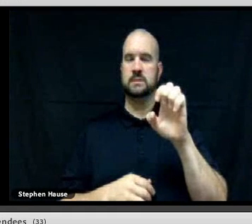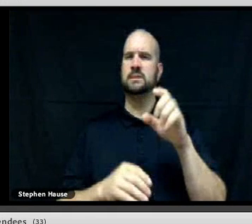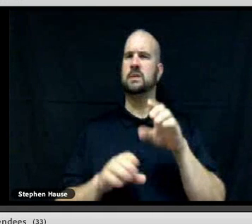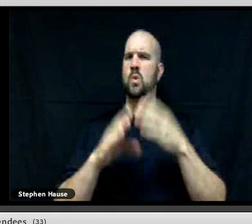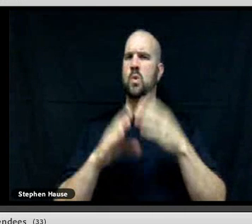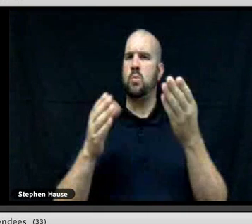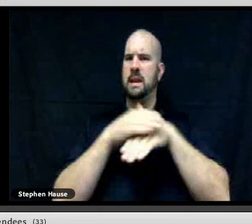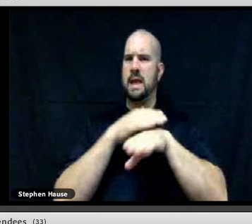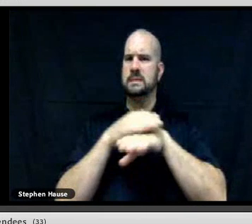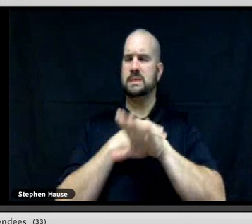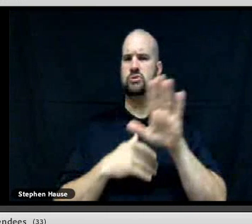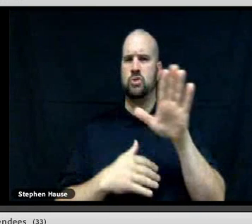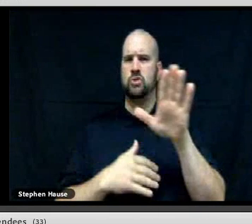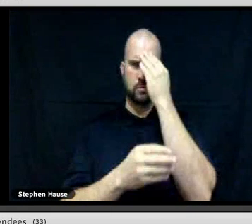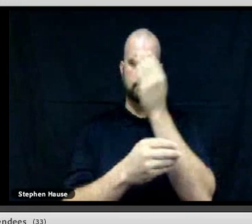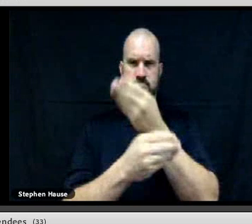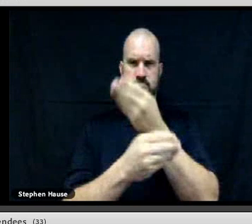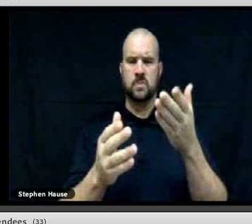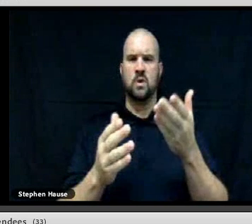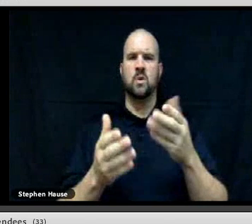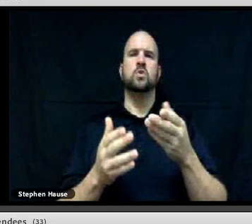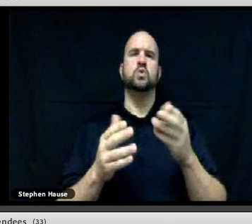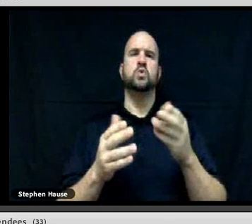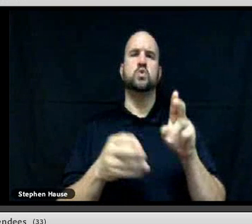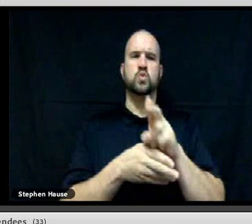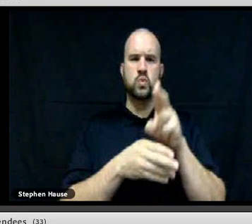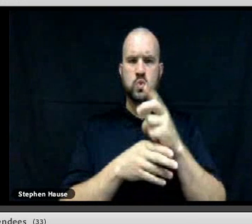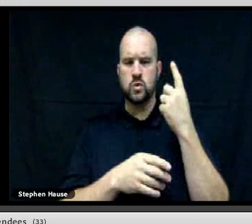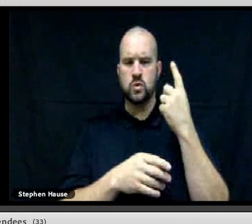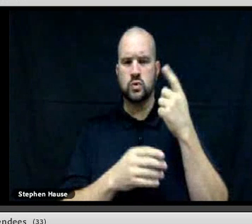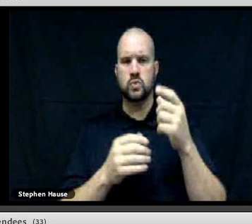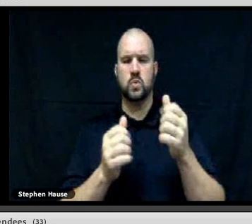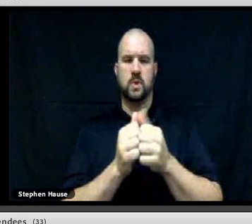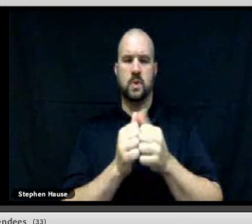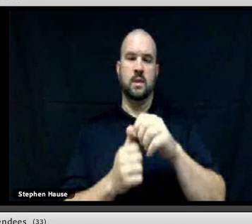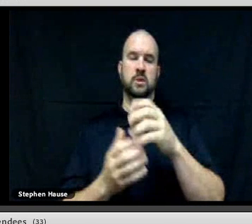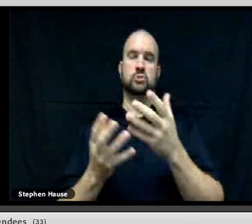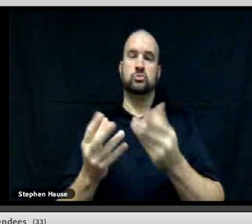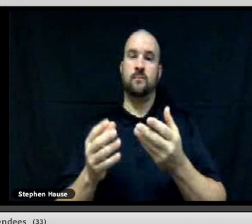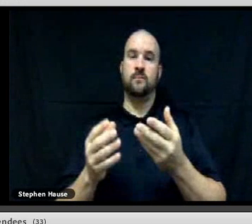that can be used by software developers, researchers, and others to create novel environments